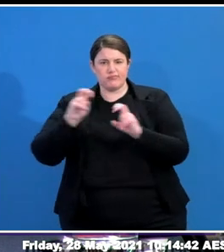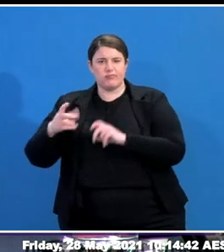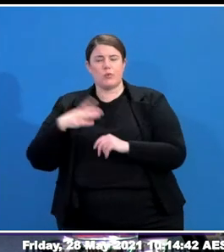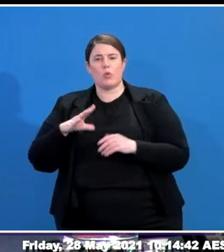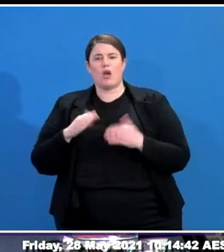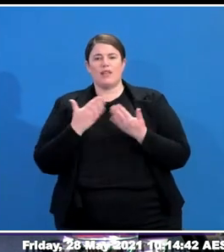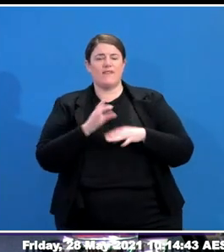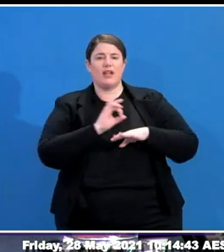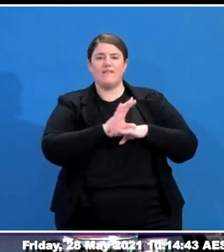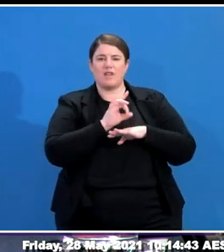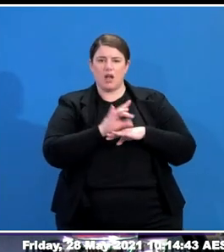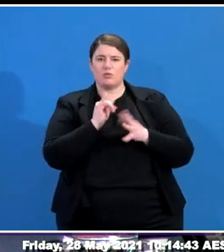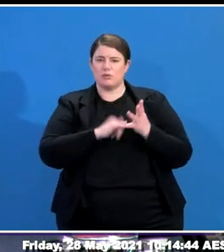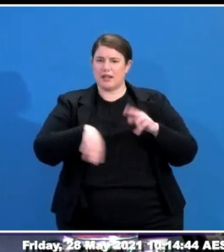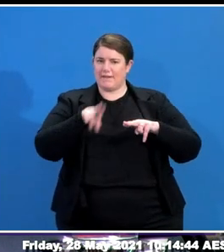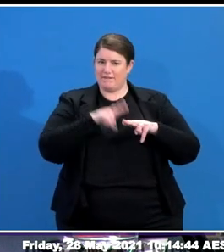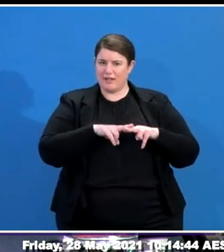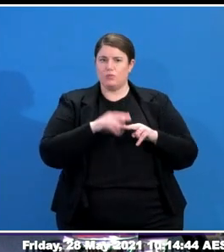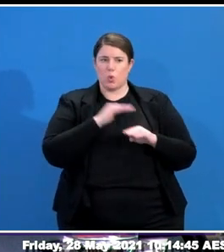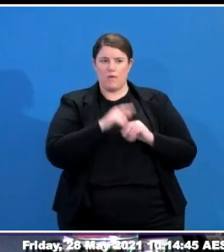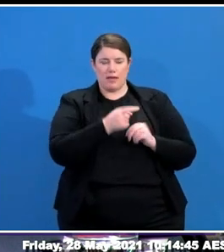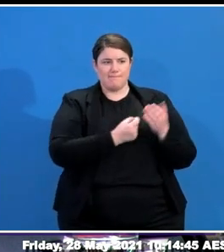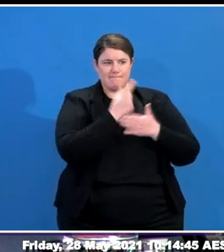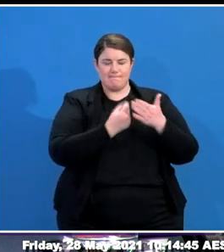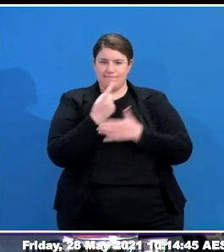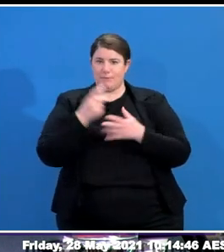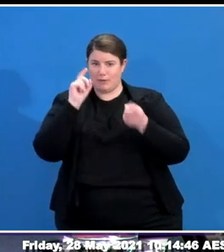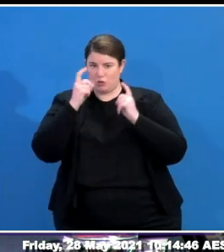Sunnyfield with respect to the issues concerned. You say that. That's correct.